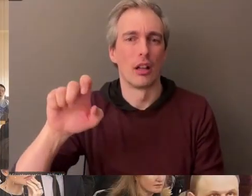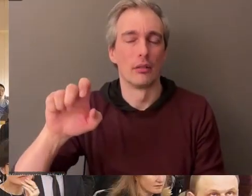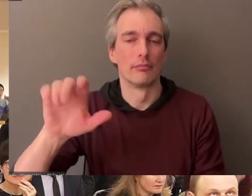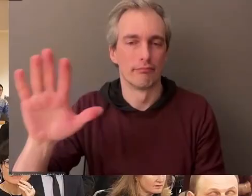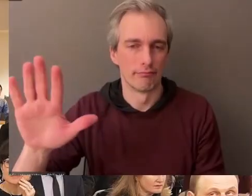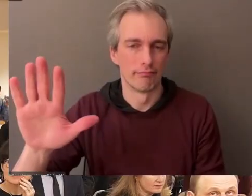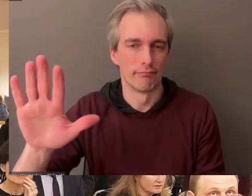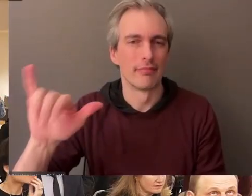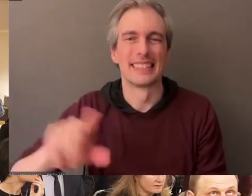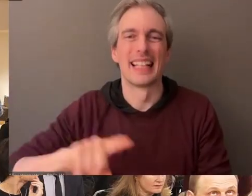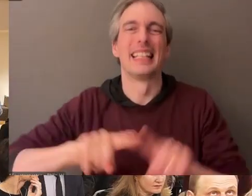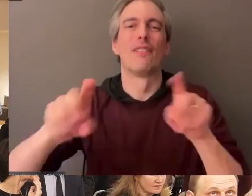Cool.